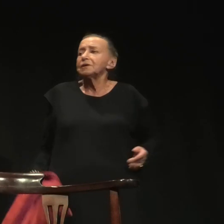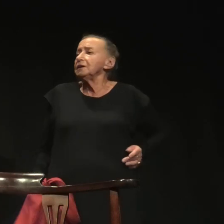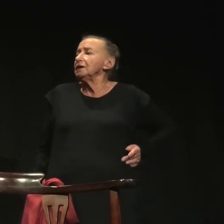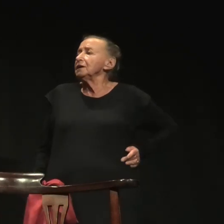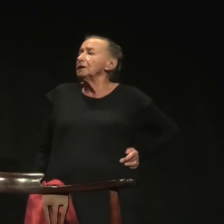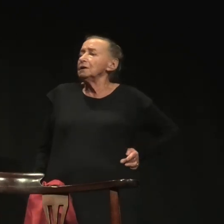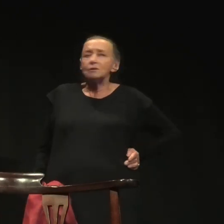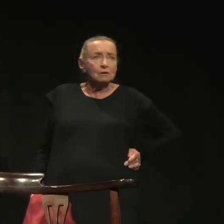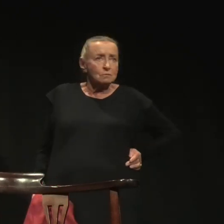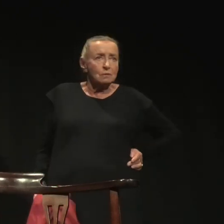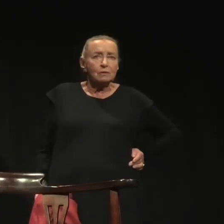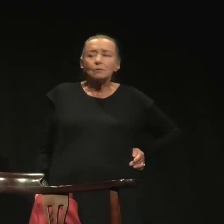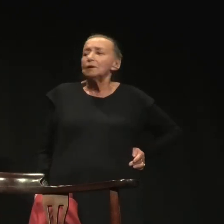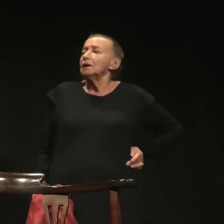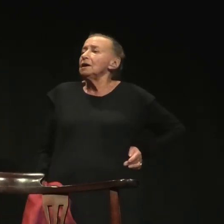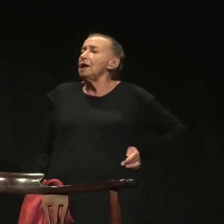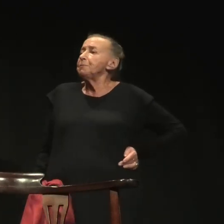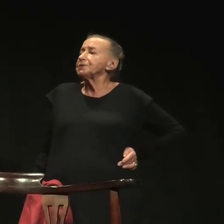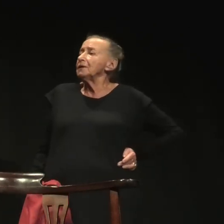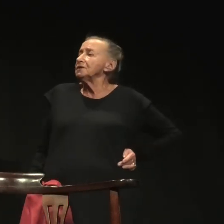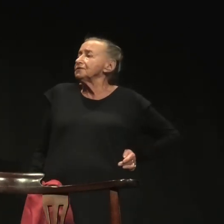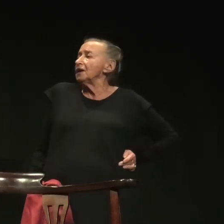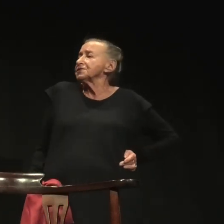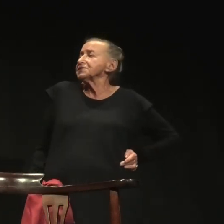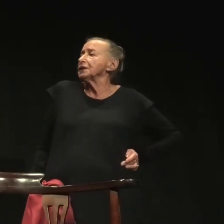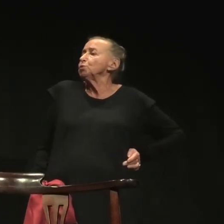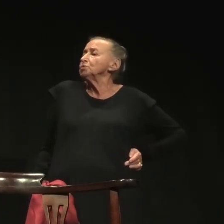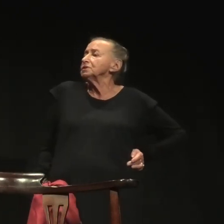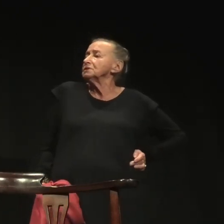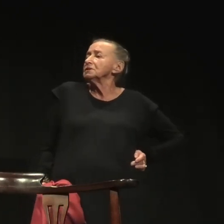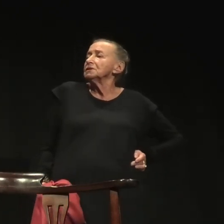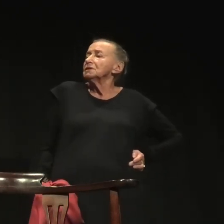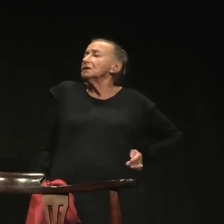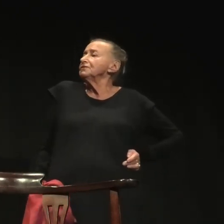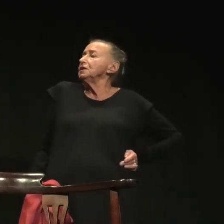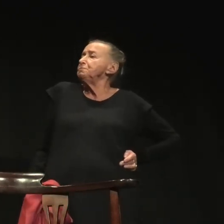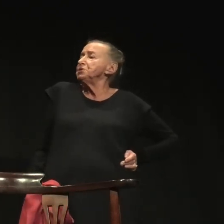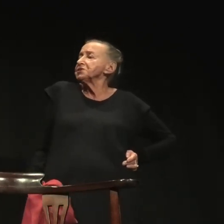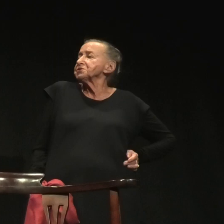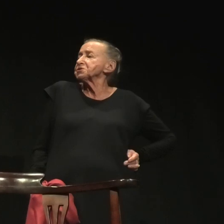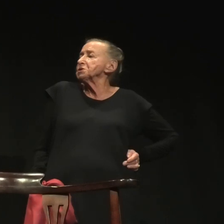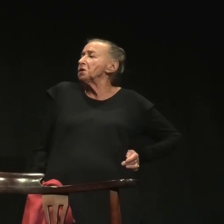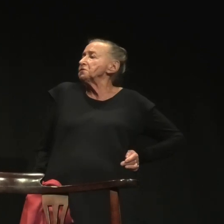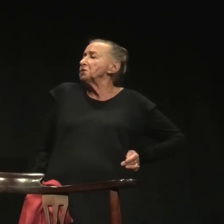"One better than your lawbooks," answered Płut. "All it contains is: